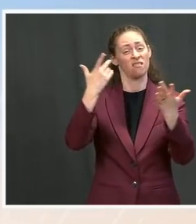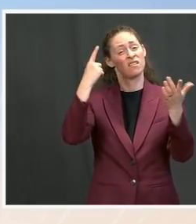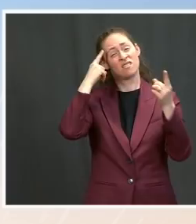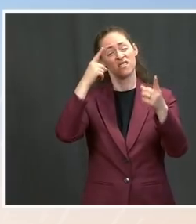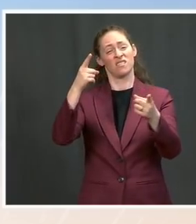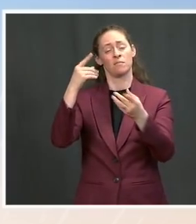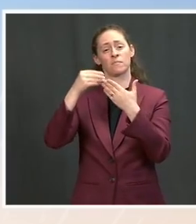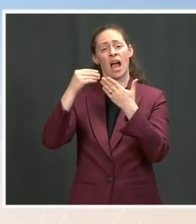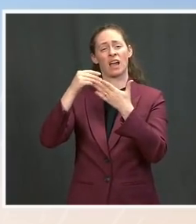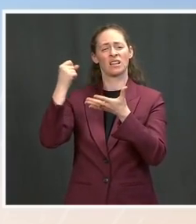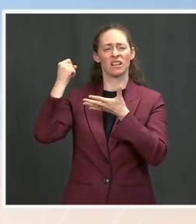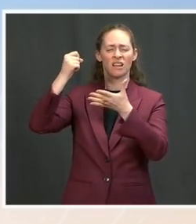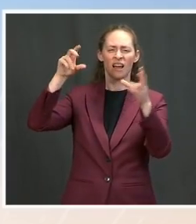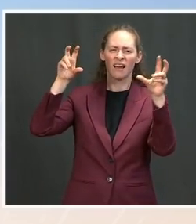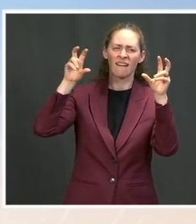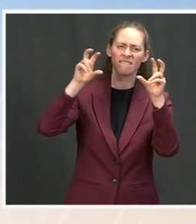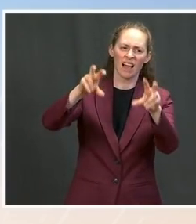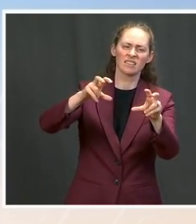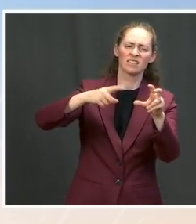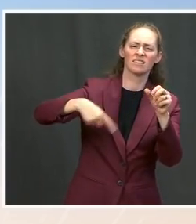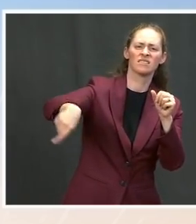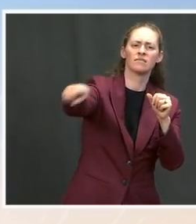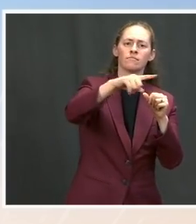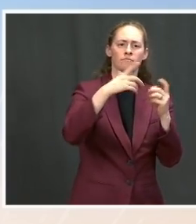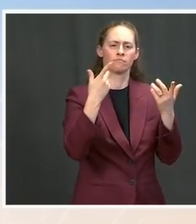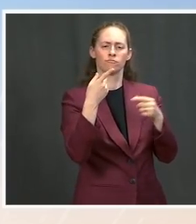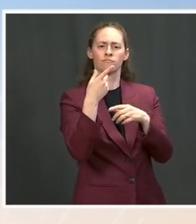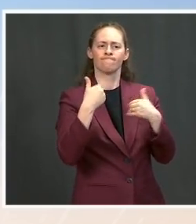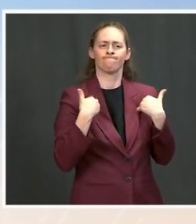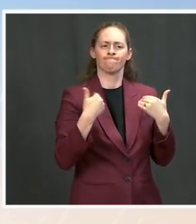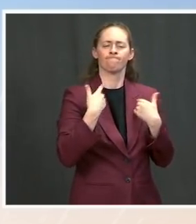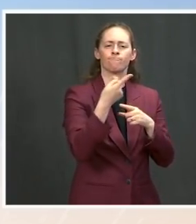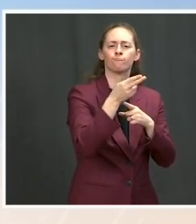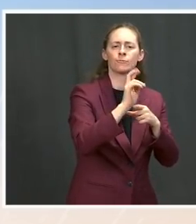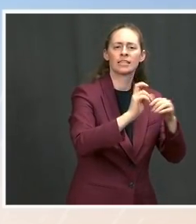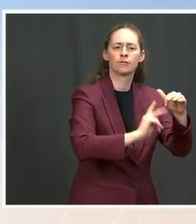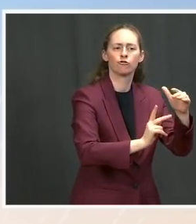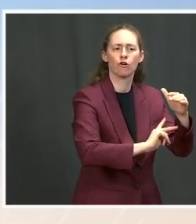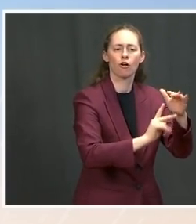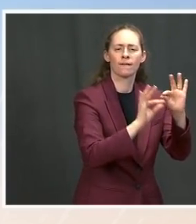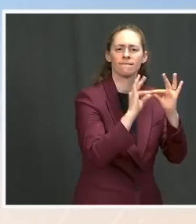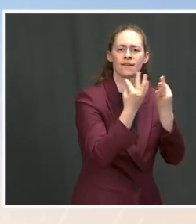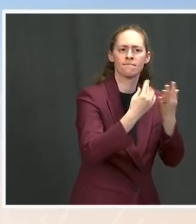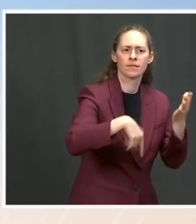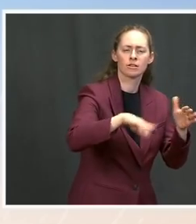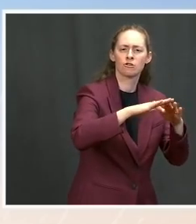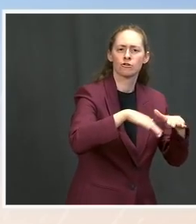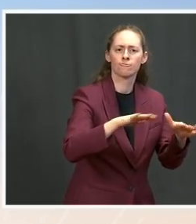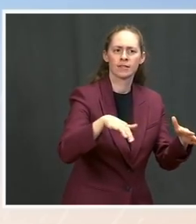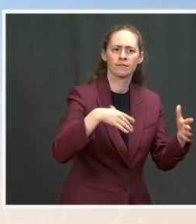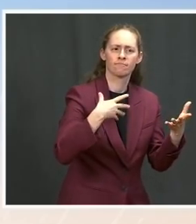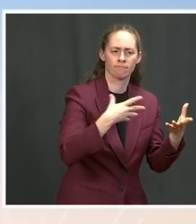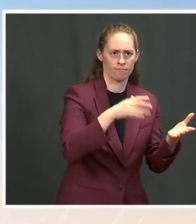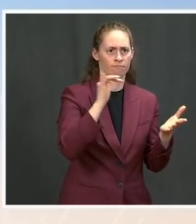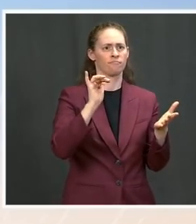and four-year-olds across the country, which we know would have a huge impact -- 58 -- you're 58 percent more likely to graduate from high school